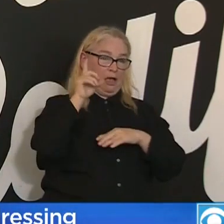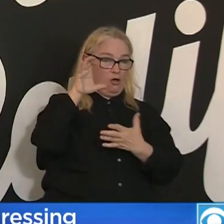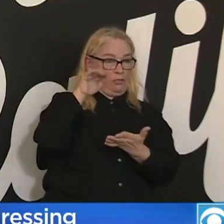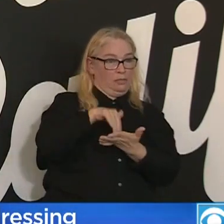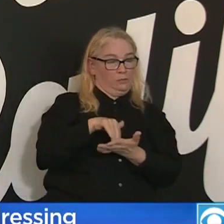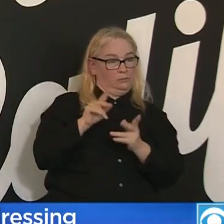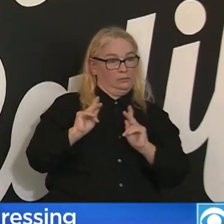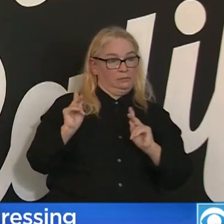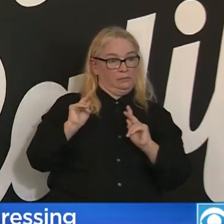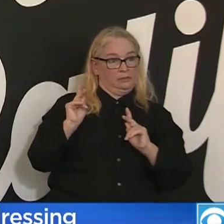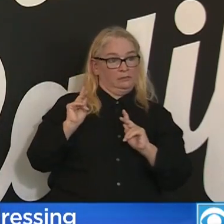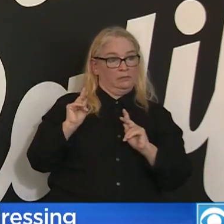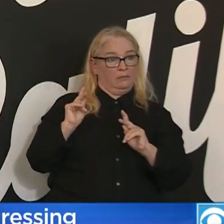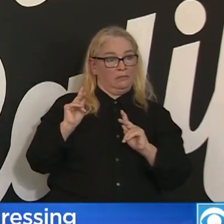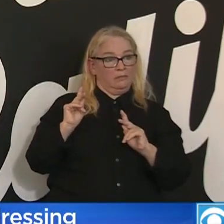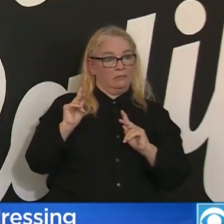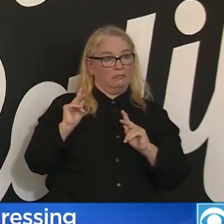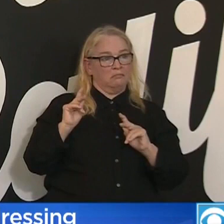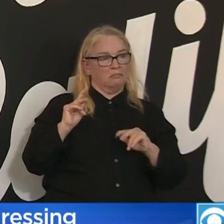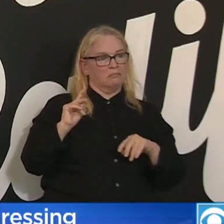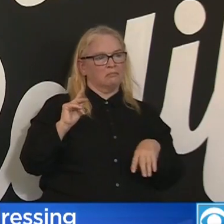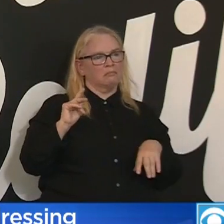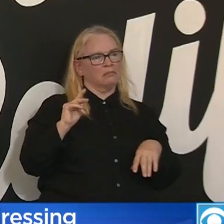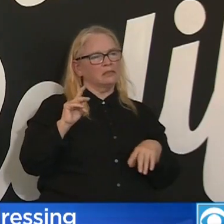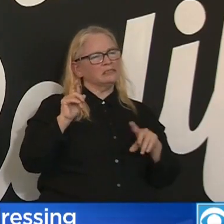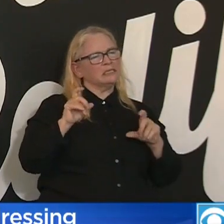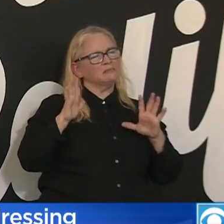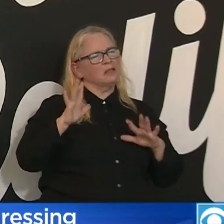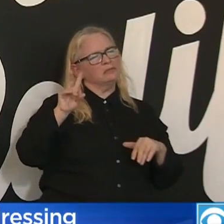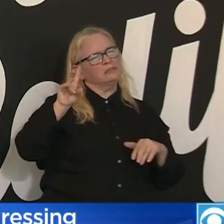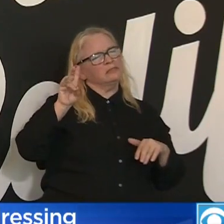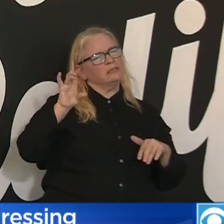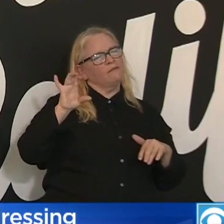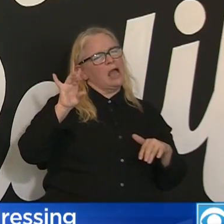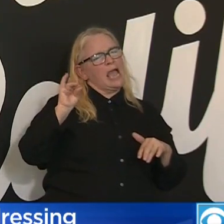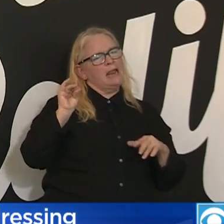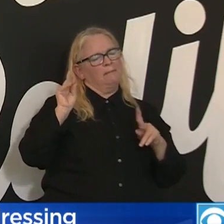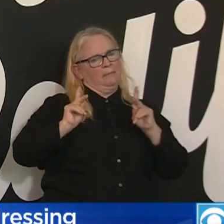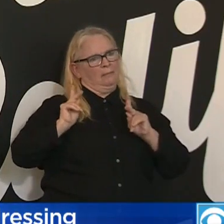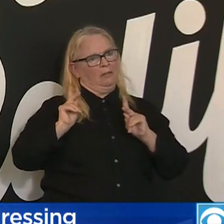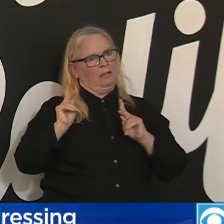DAYS, WE TESTED SHY OF 100,000 PEOPLE, JUST IN THE LAST THREE DAYS IN THE STATE OF